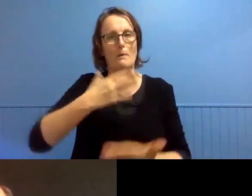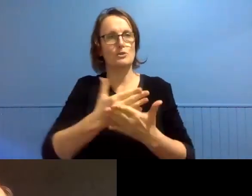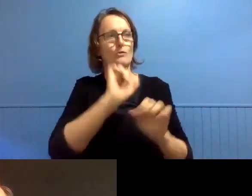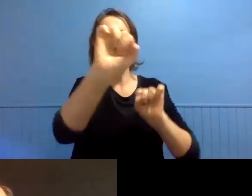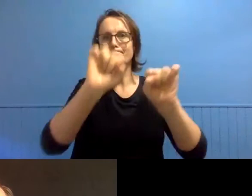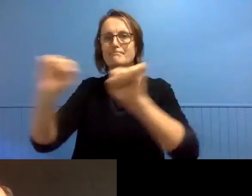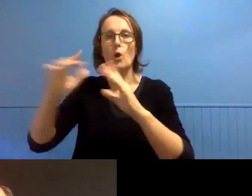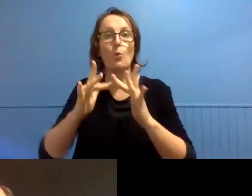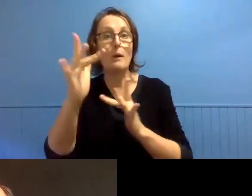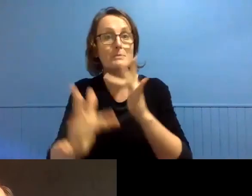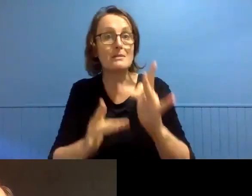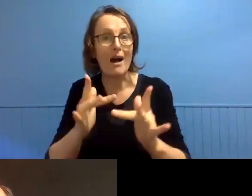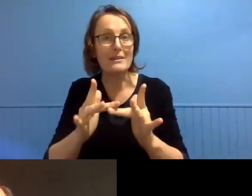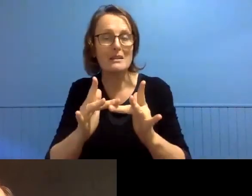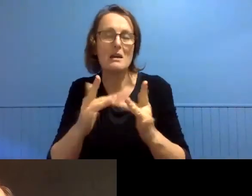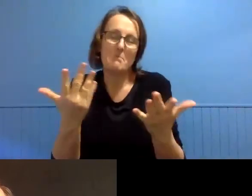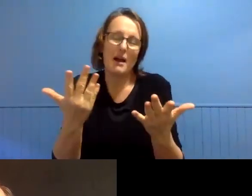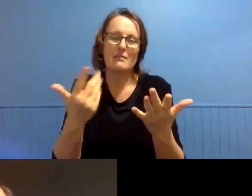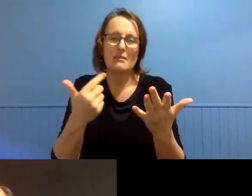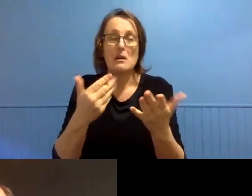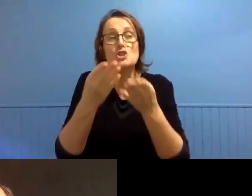As a kind of rule of thumb, I would say I wouldn't start with anything